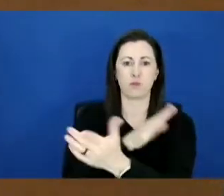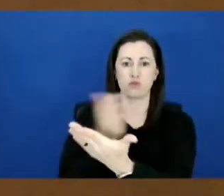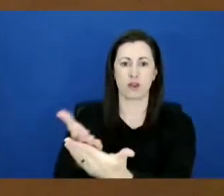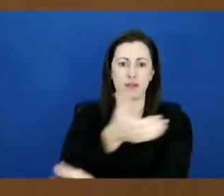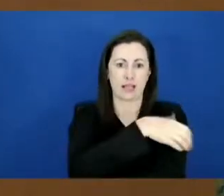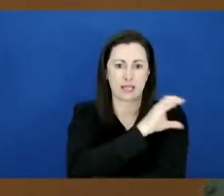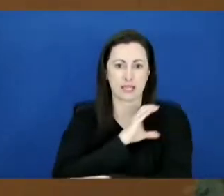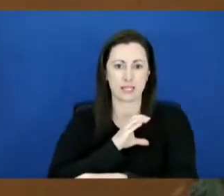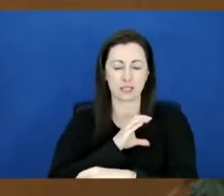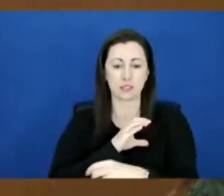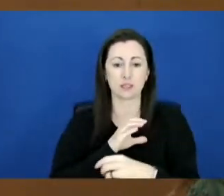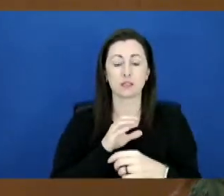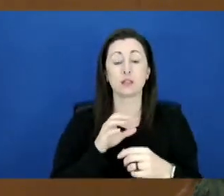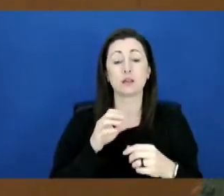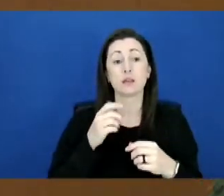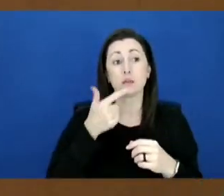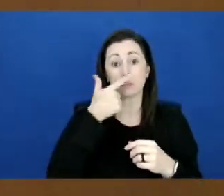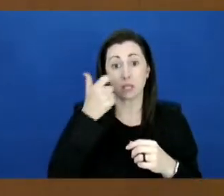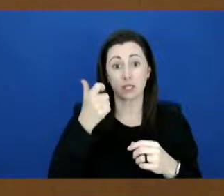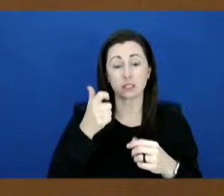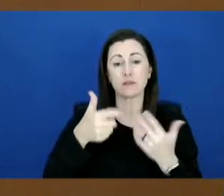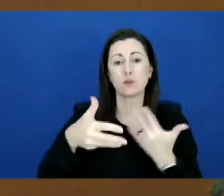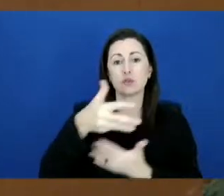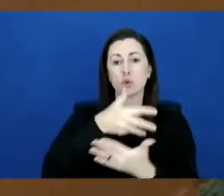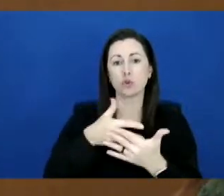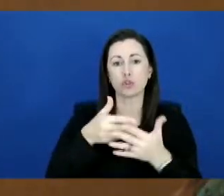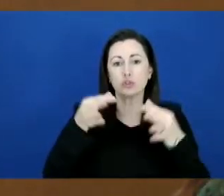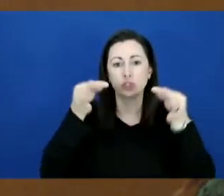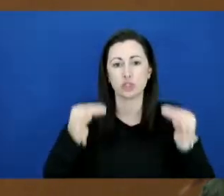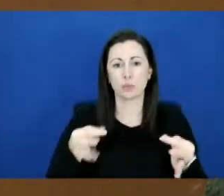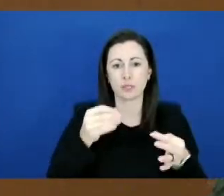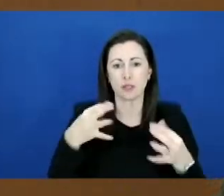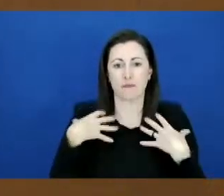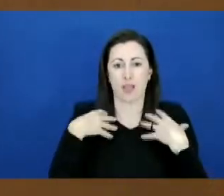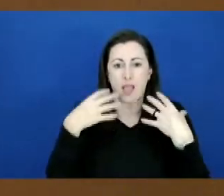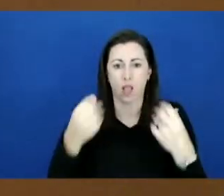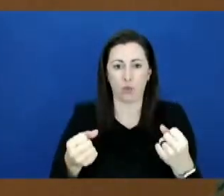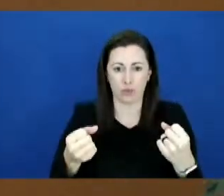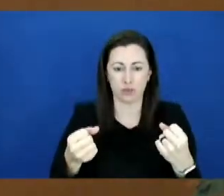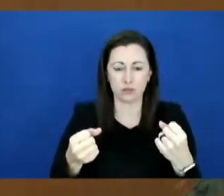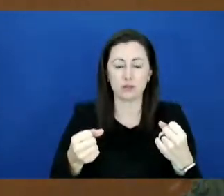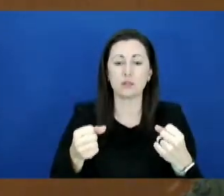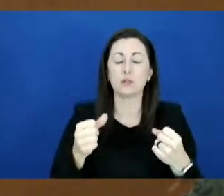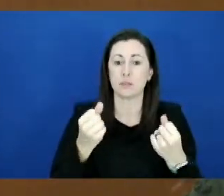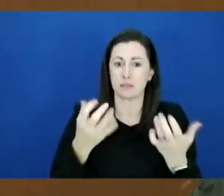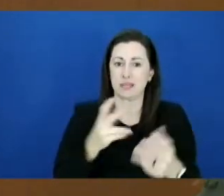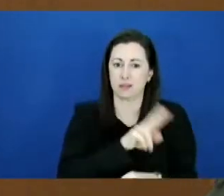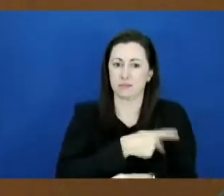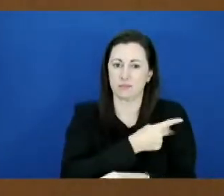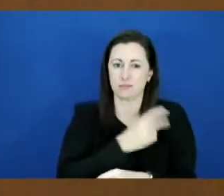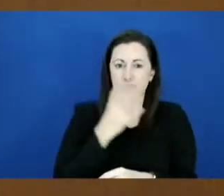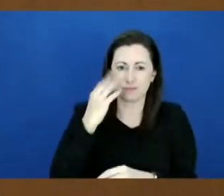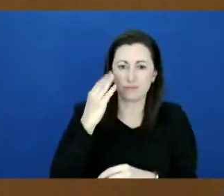LONG BEFORE THEY STEP FOOT IN THE CLINIC, THIS IS PRIMARILY